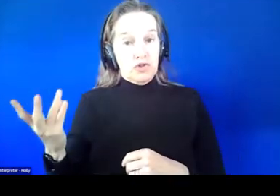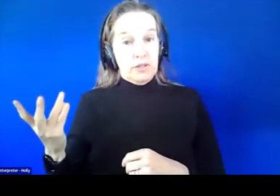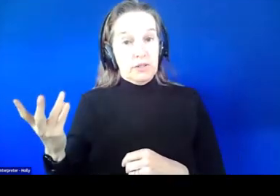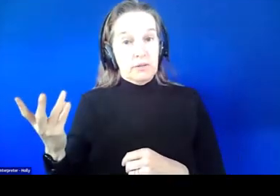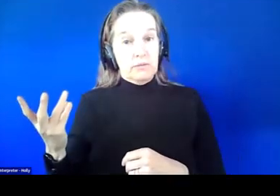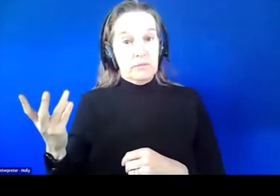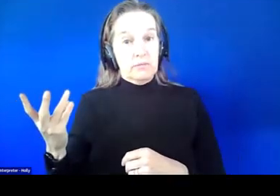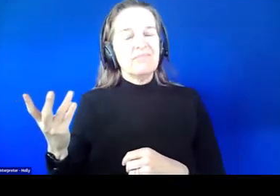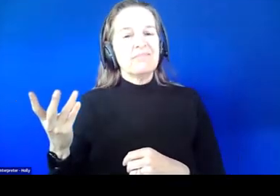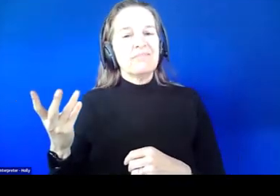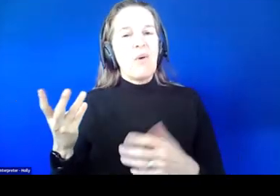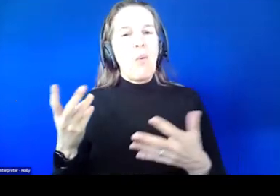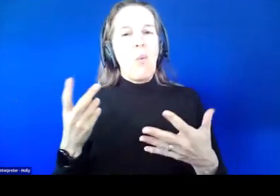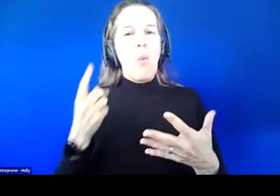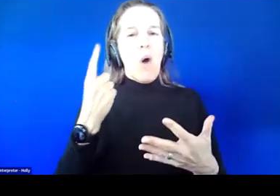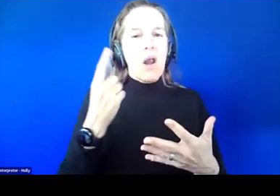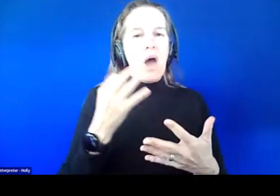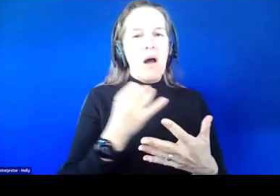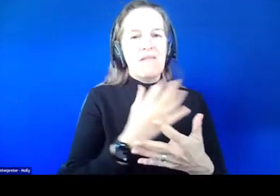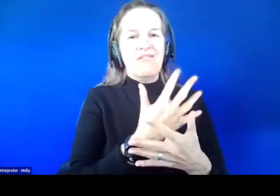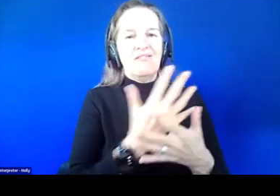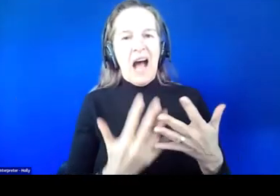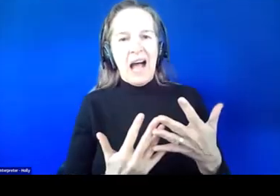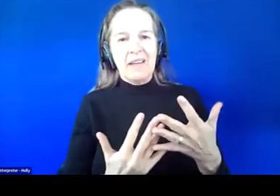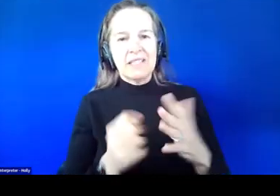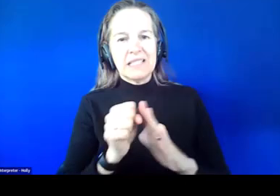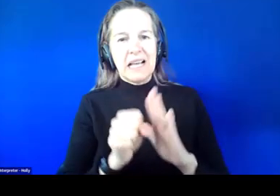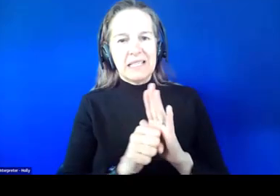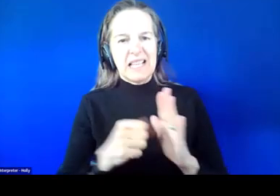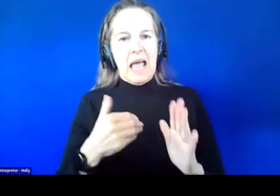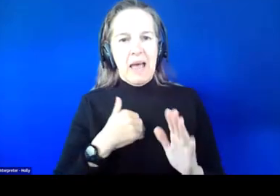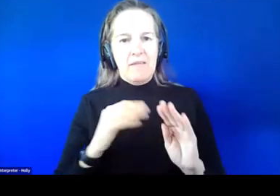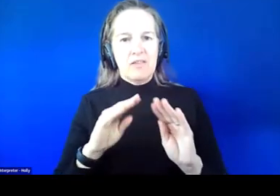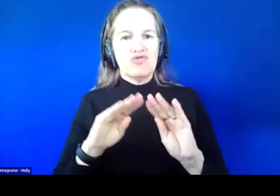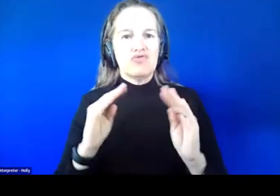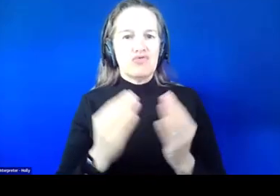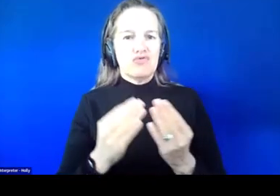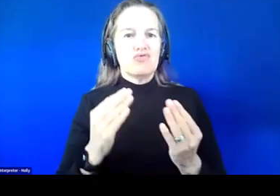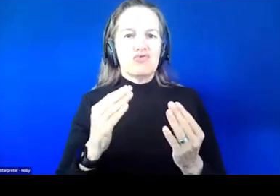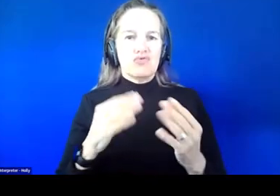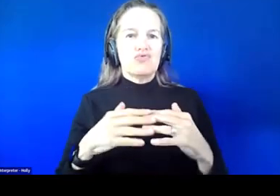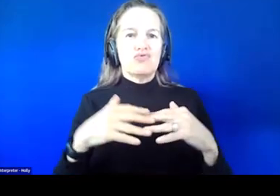with a tribal initiative. And regarding moving